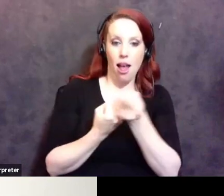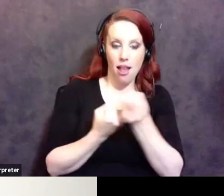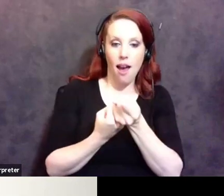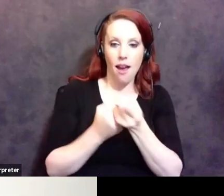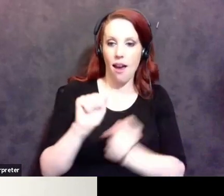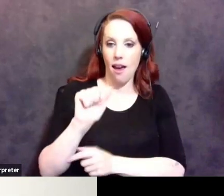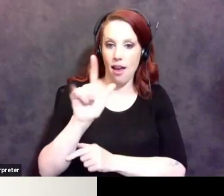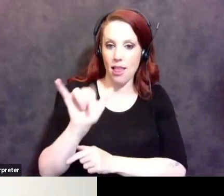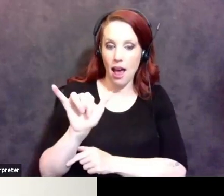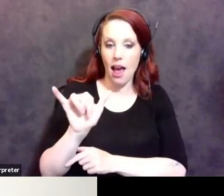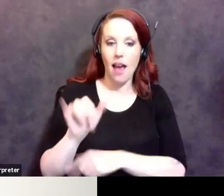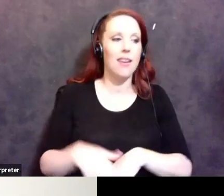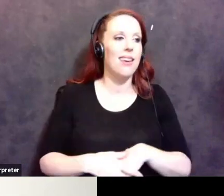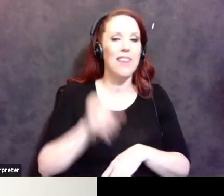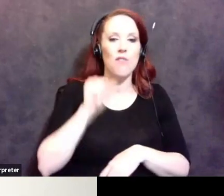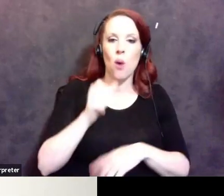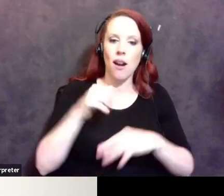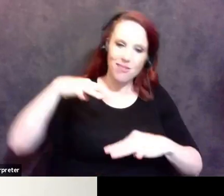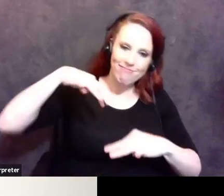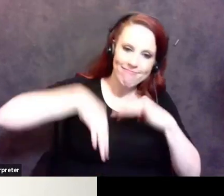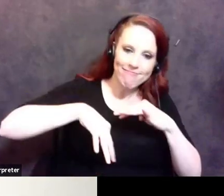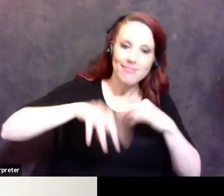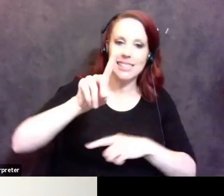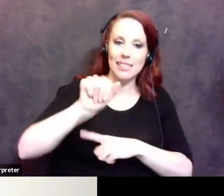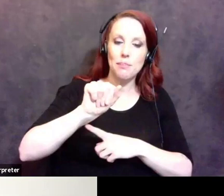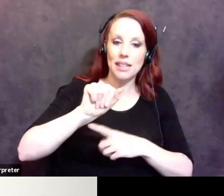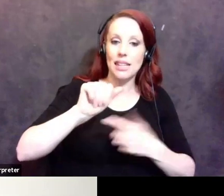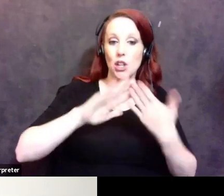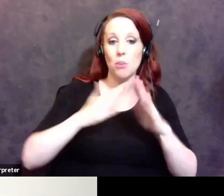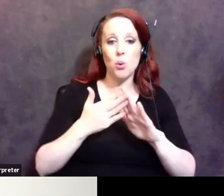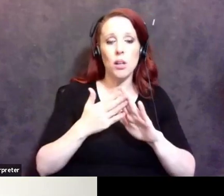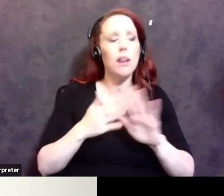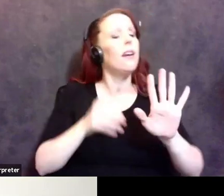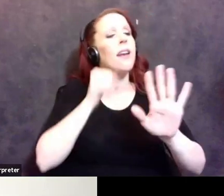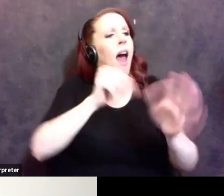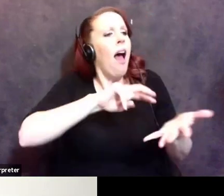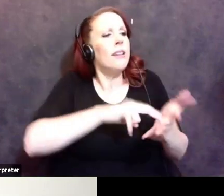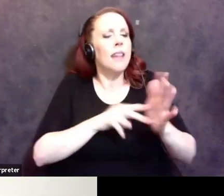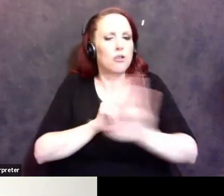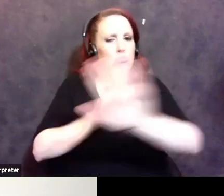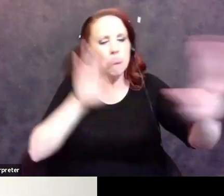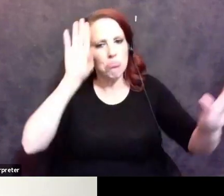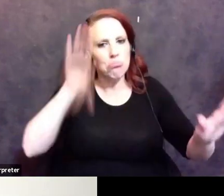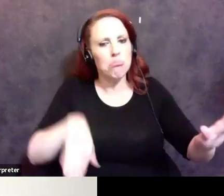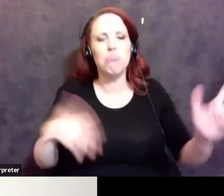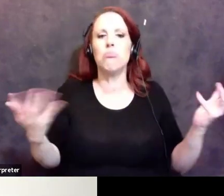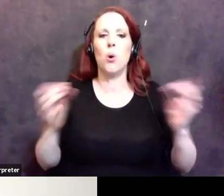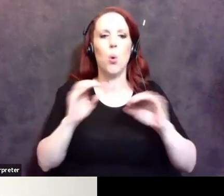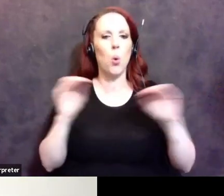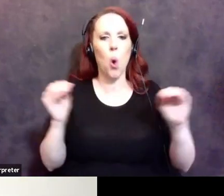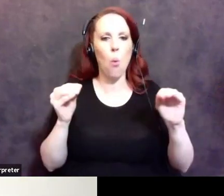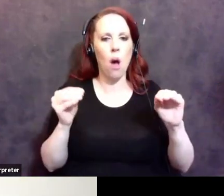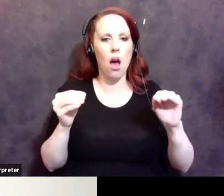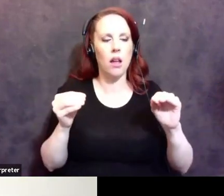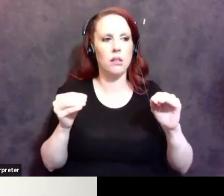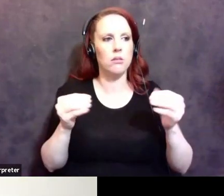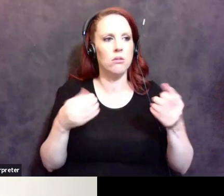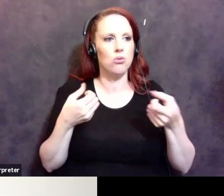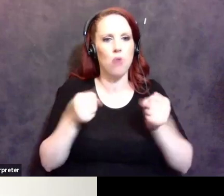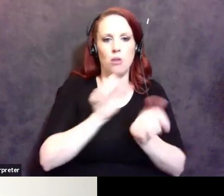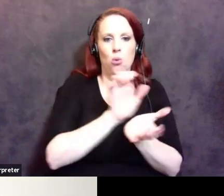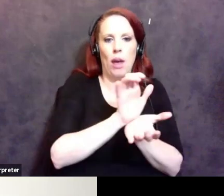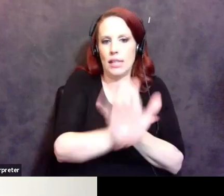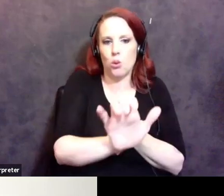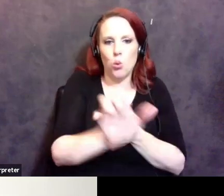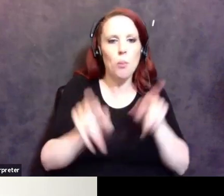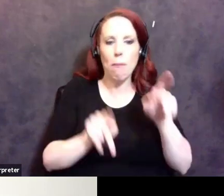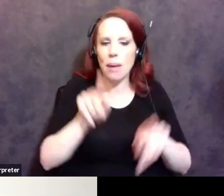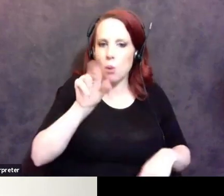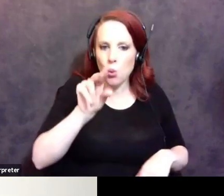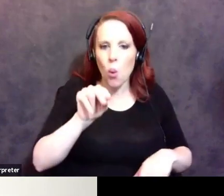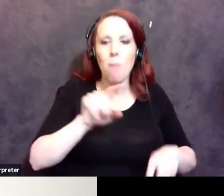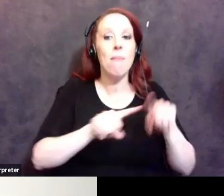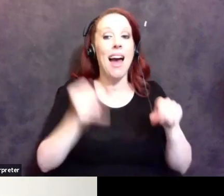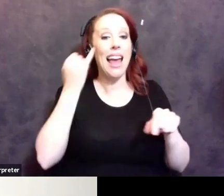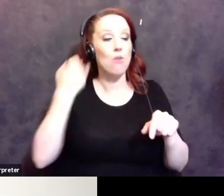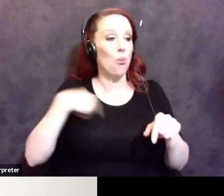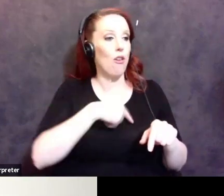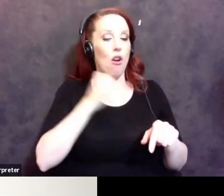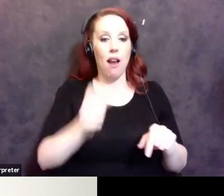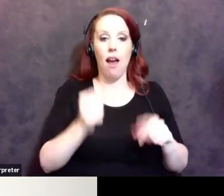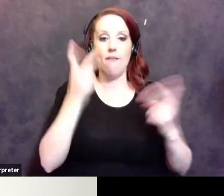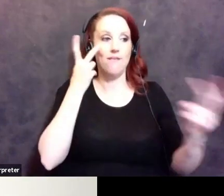not entrenched, and nobody is trying to deliberately exclude...if we are not visible on your feed or wherever we need to be, then sometimes